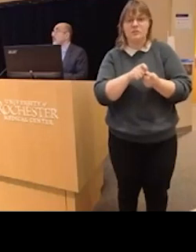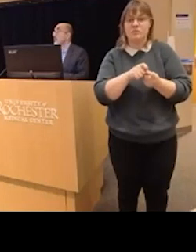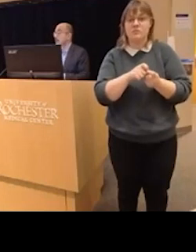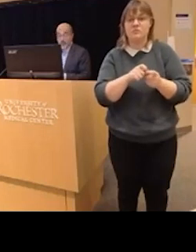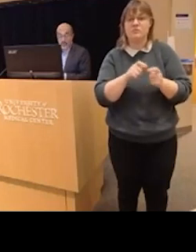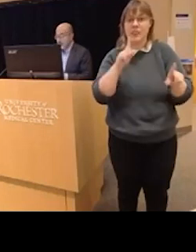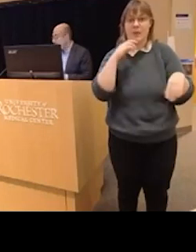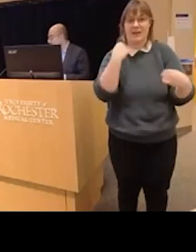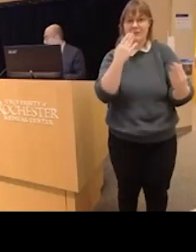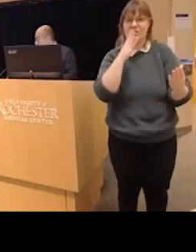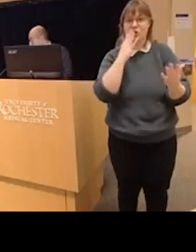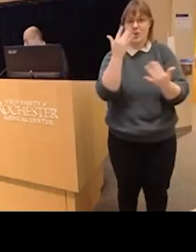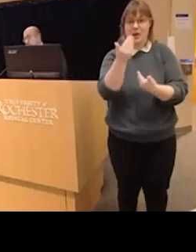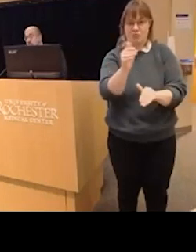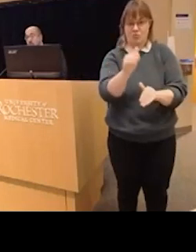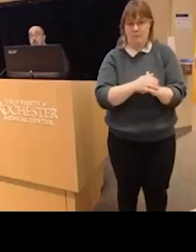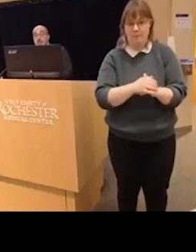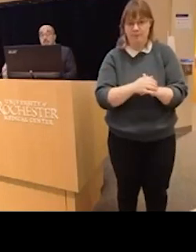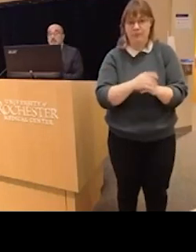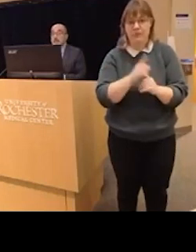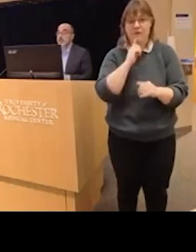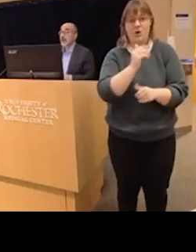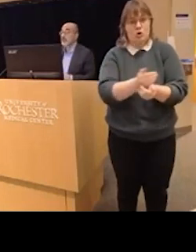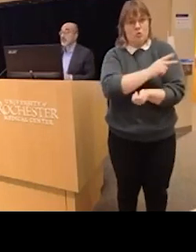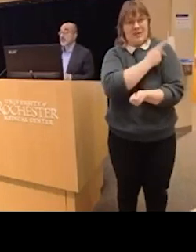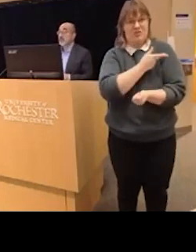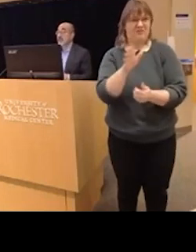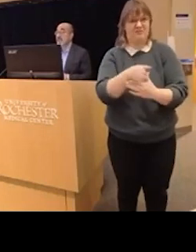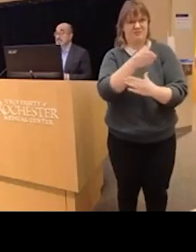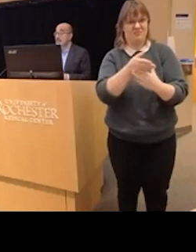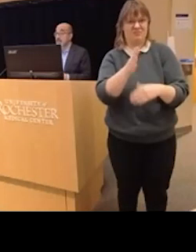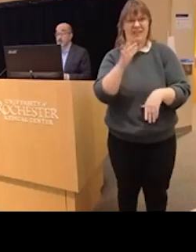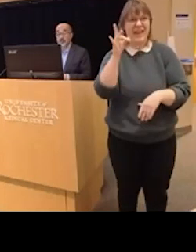administer in the waiting room um it takes for a new patient it takes on average uh 18 minutes to